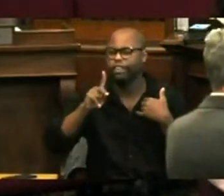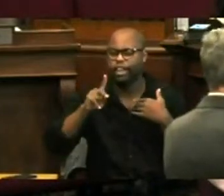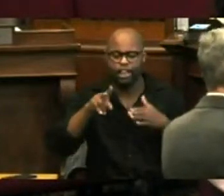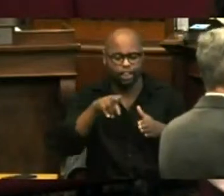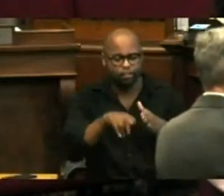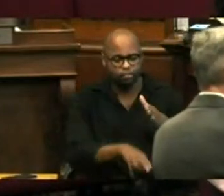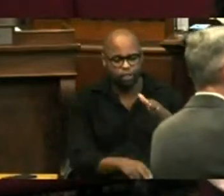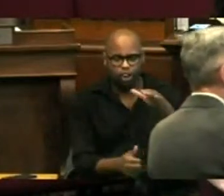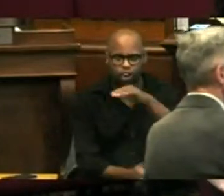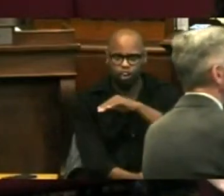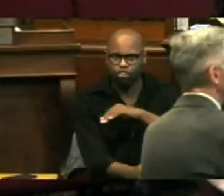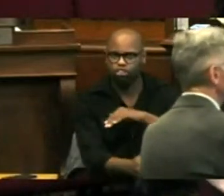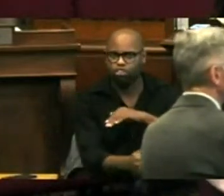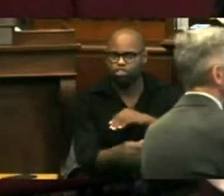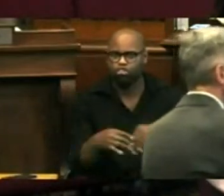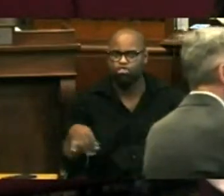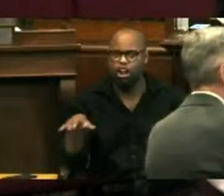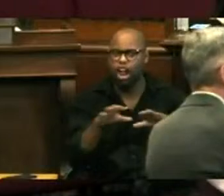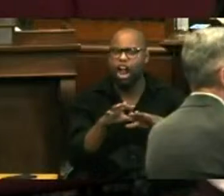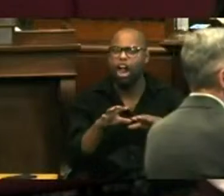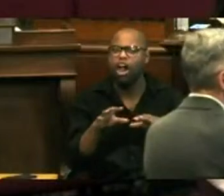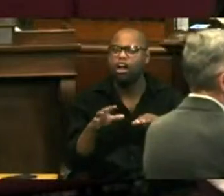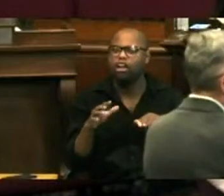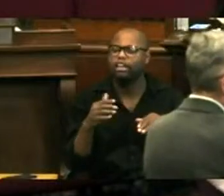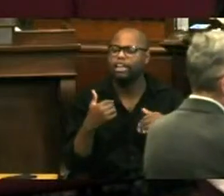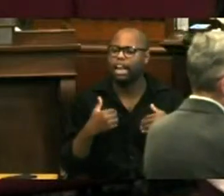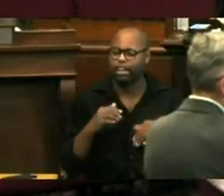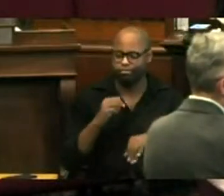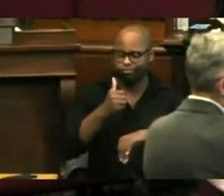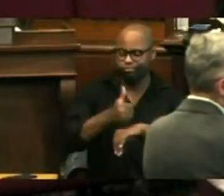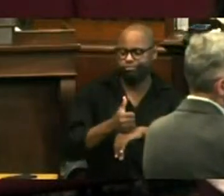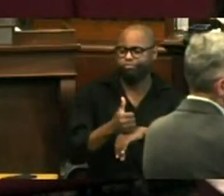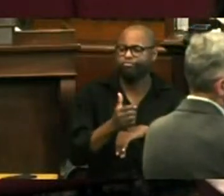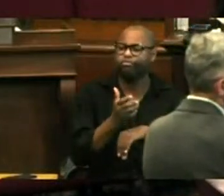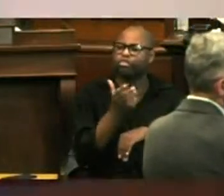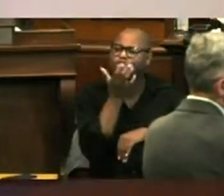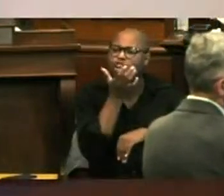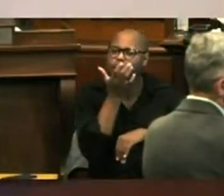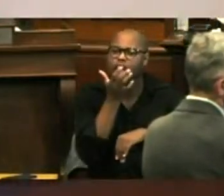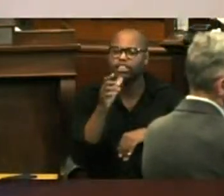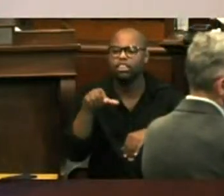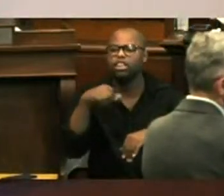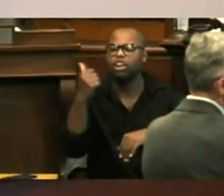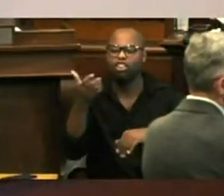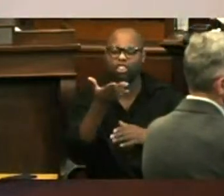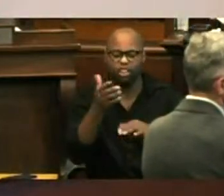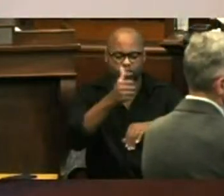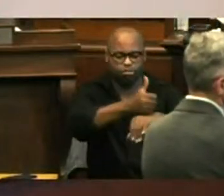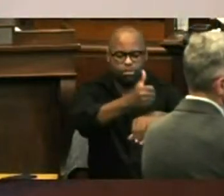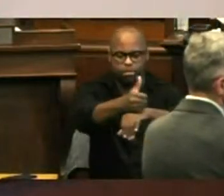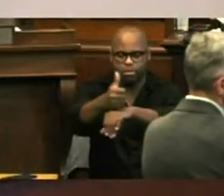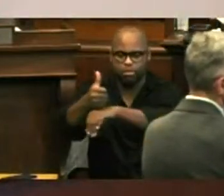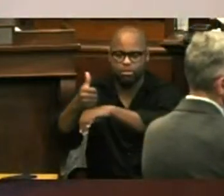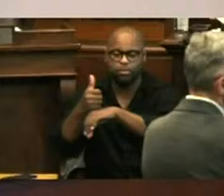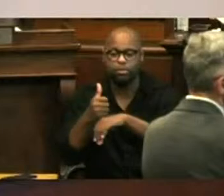And then burying the tank underground and putting grass